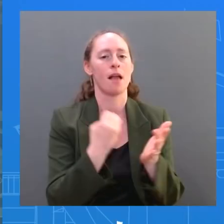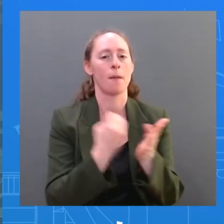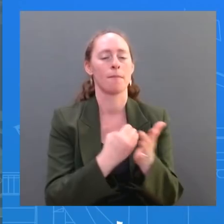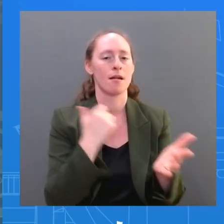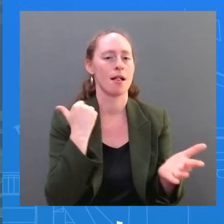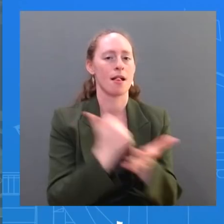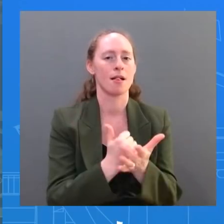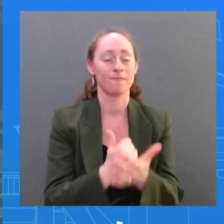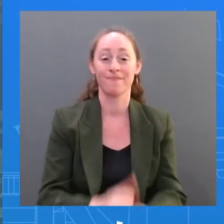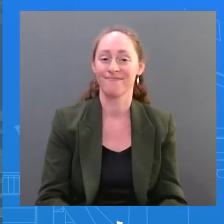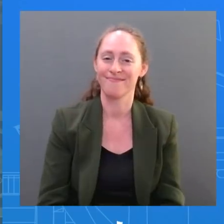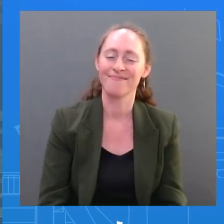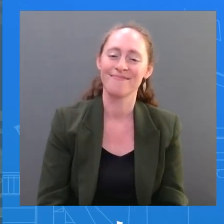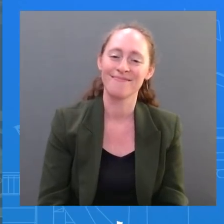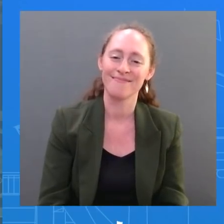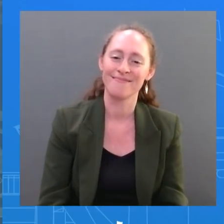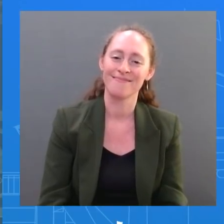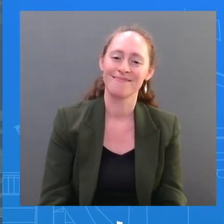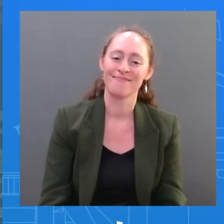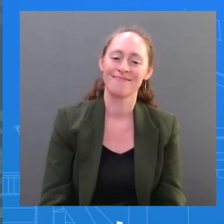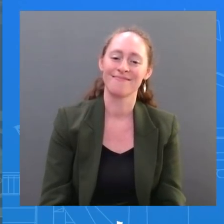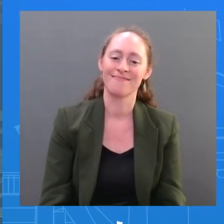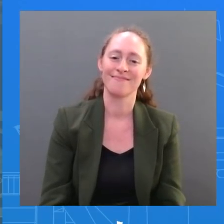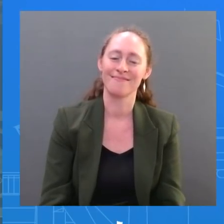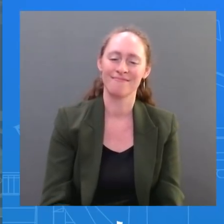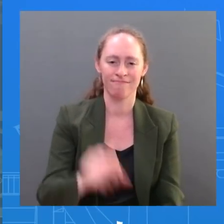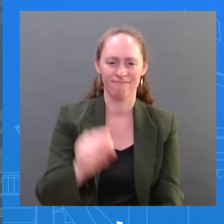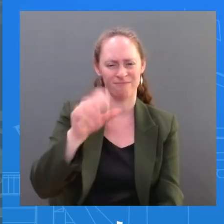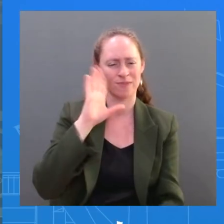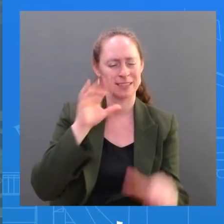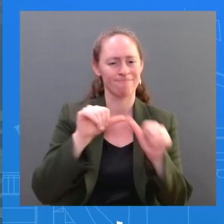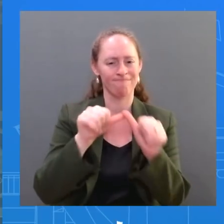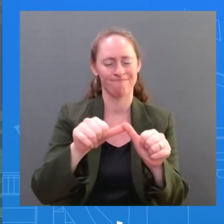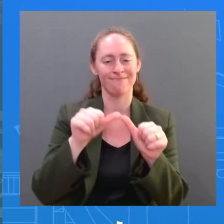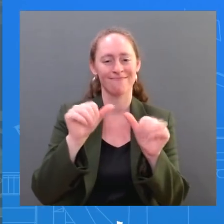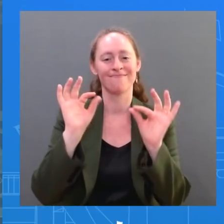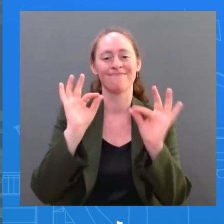and we will continue to do that work on behalf of the American people. Thank you. Thanks, guys.